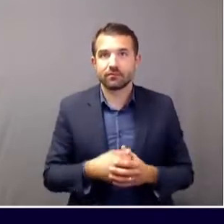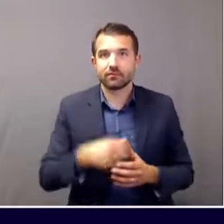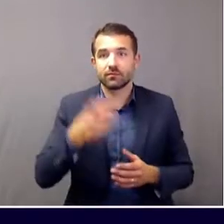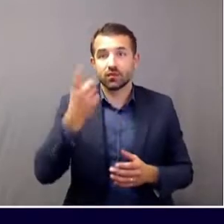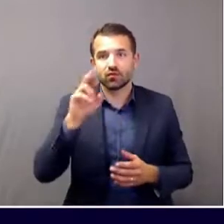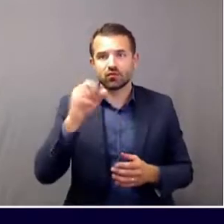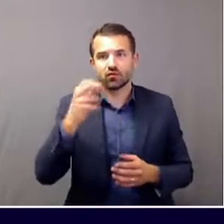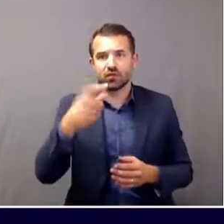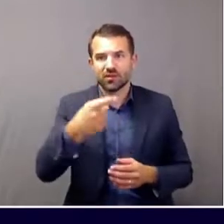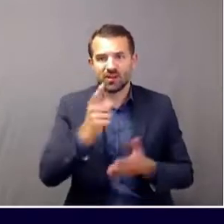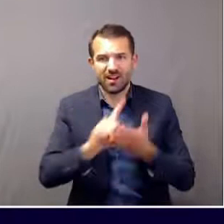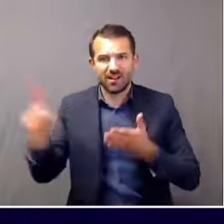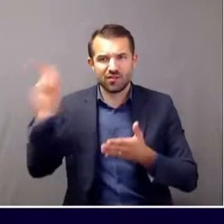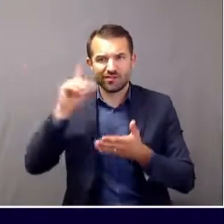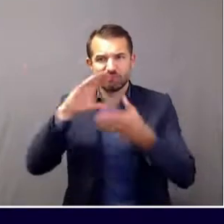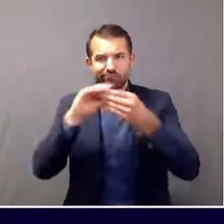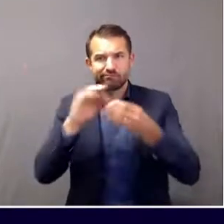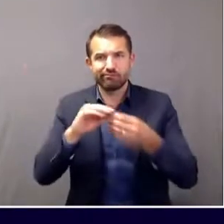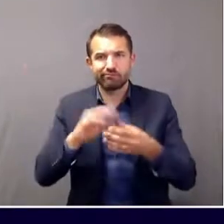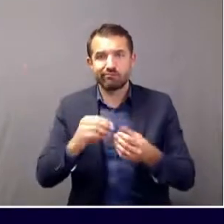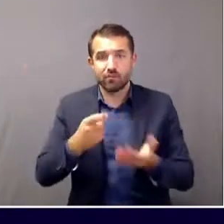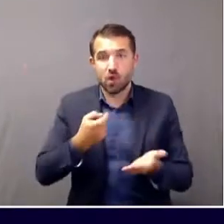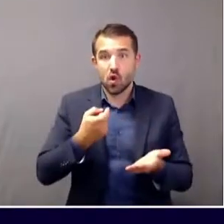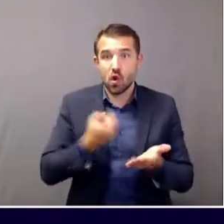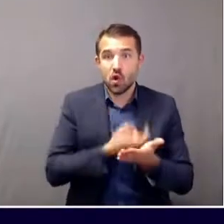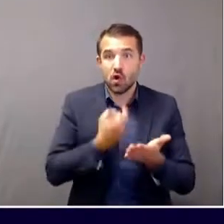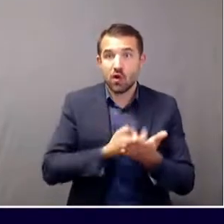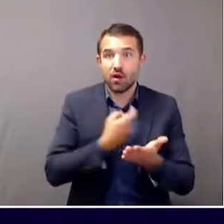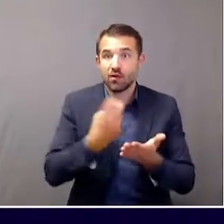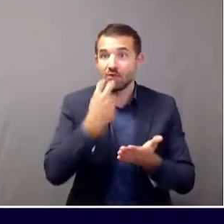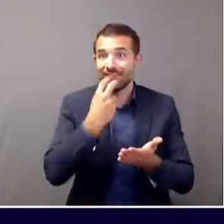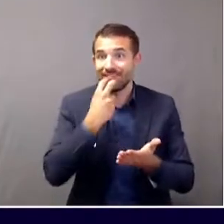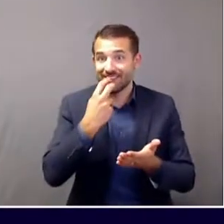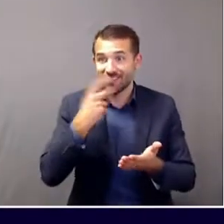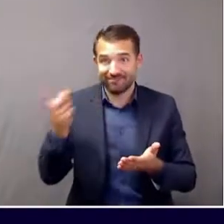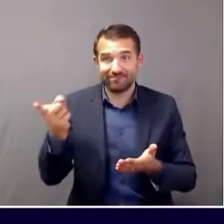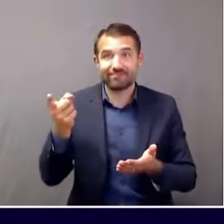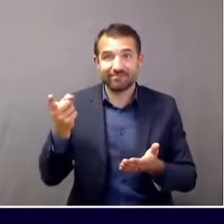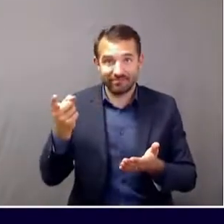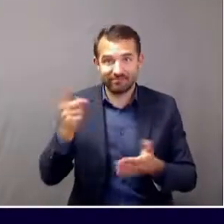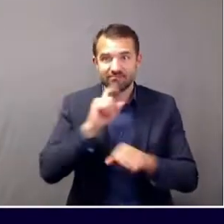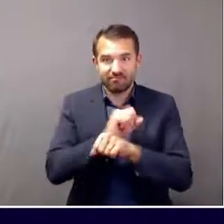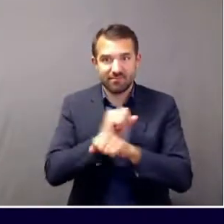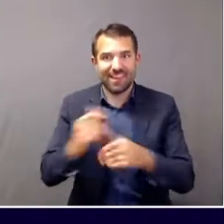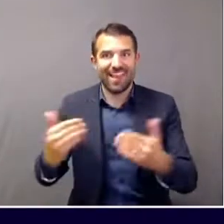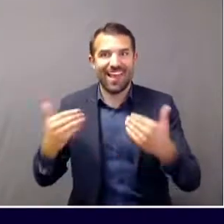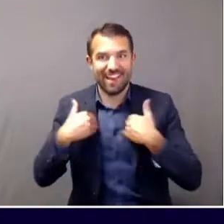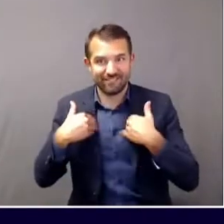learning anything else about